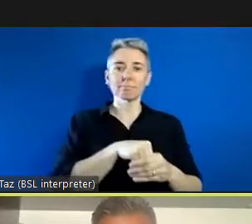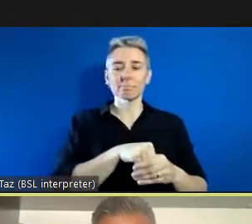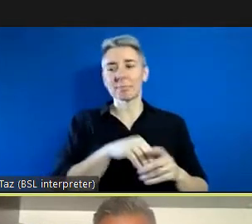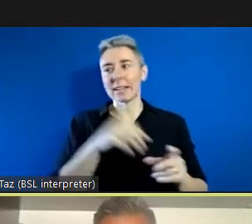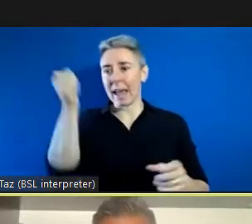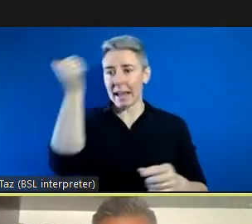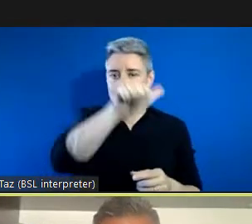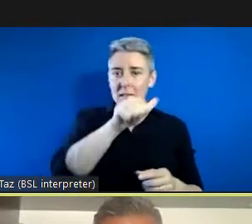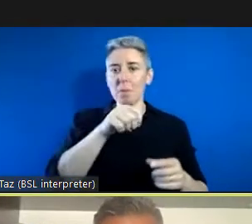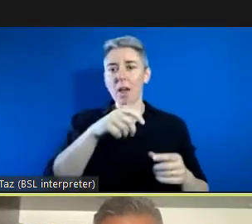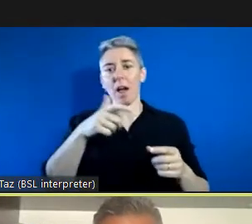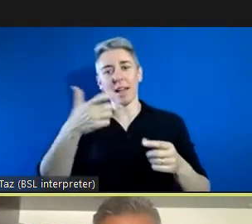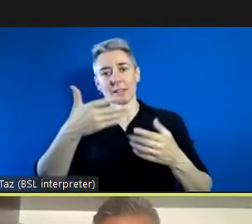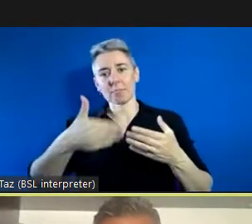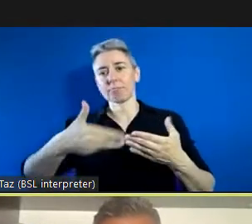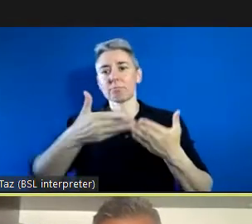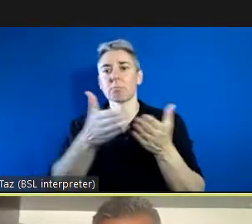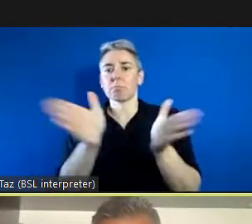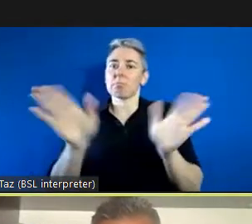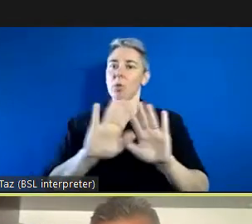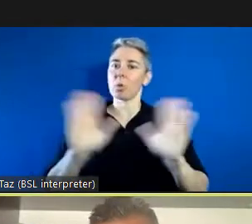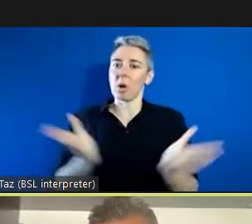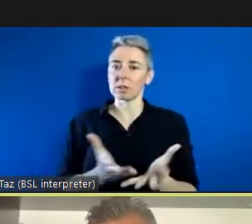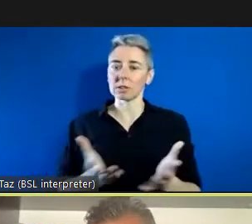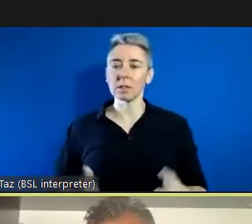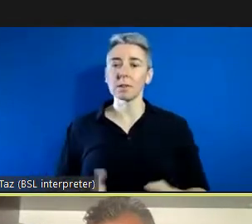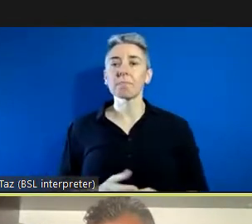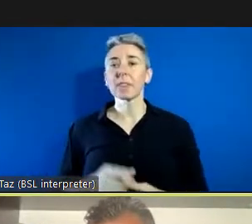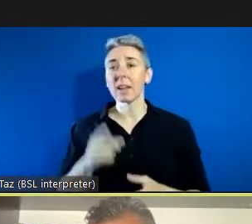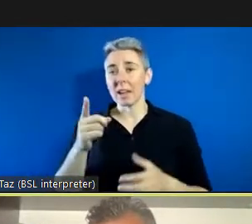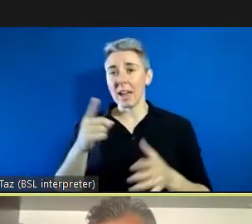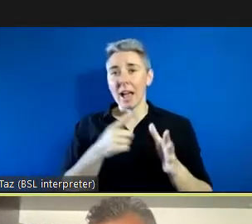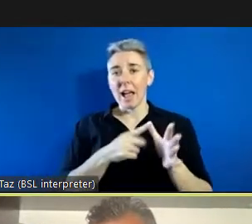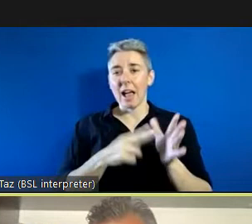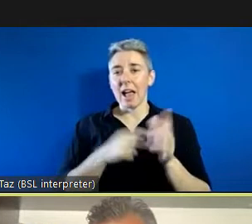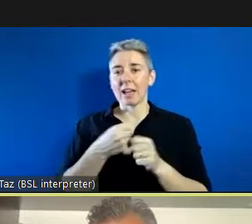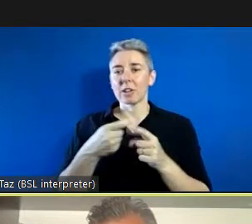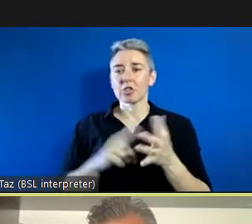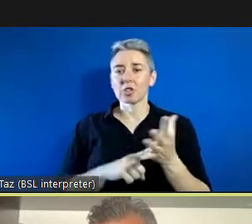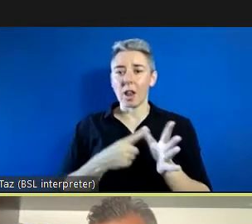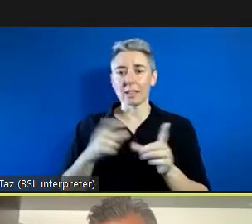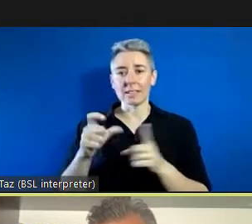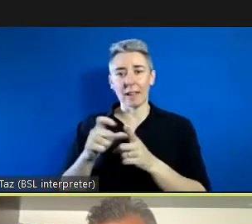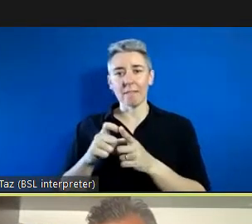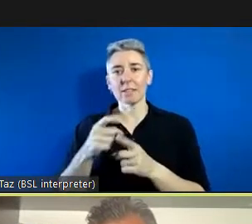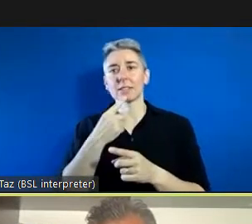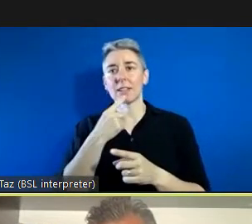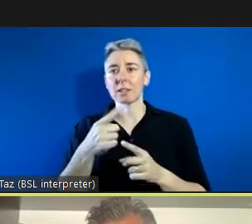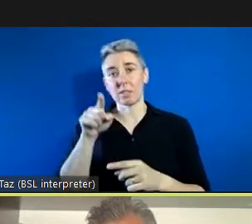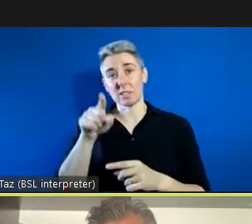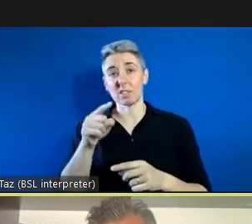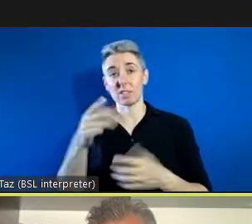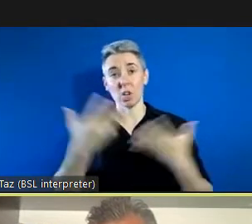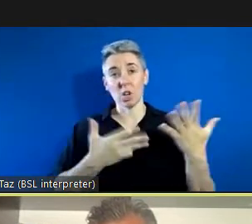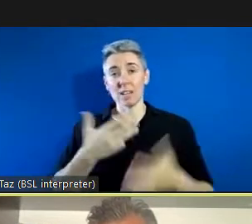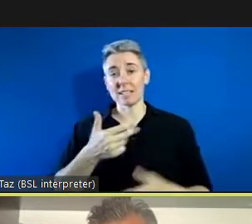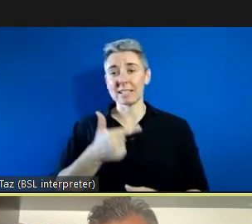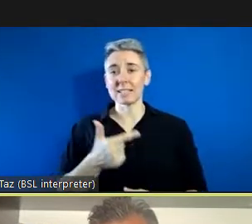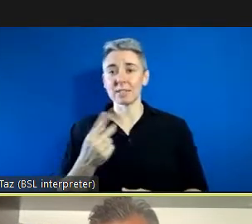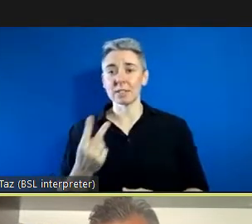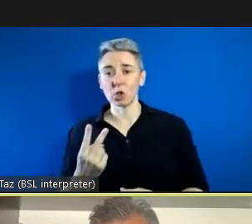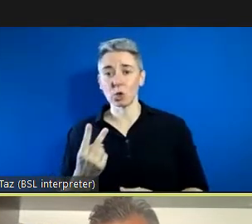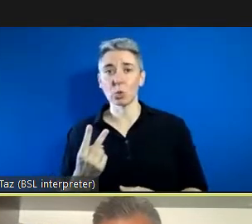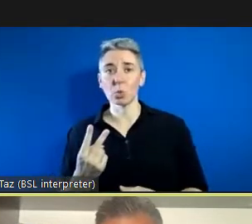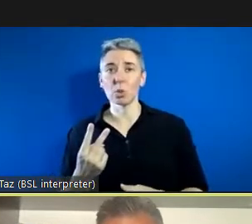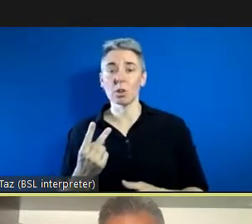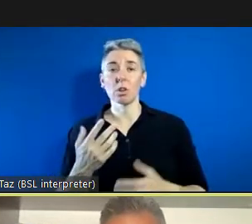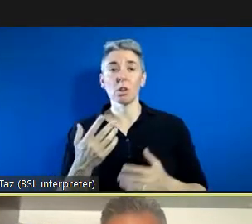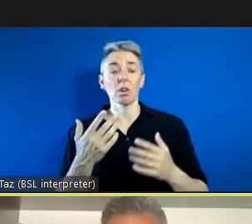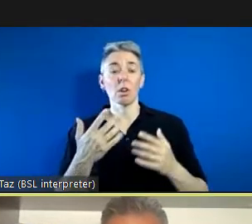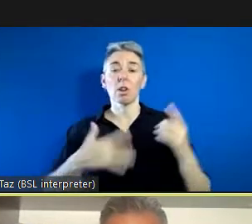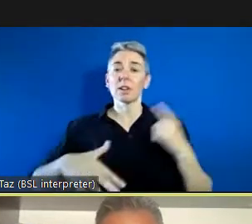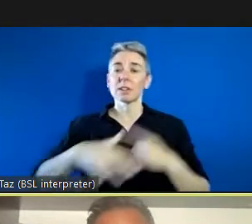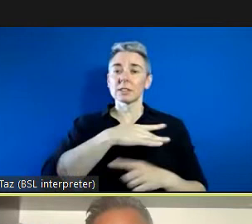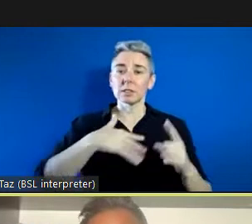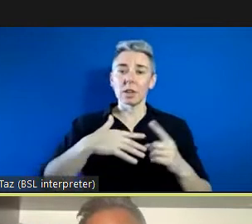beyond that, one thing it's worth saying is that Angela Davis said in 1972 “in a racist society, it